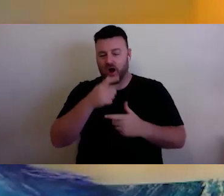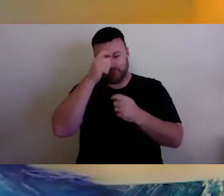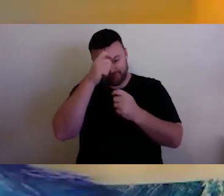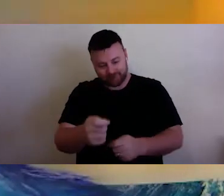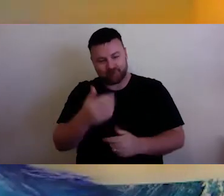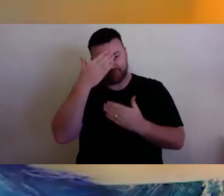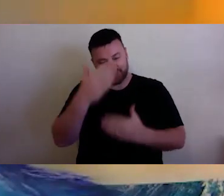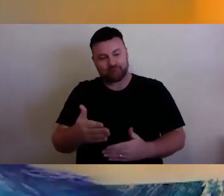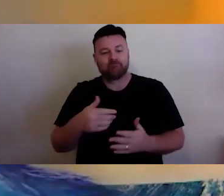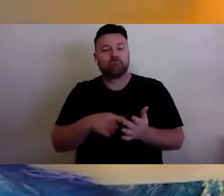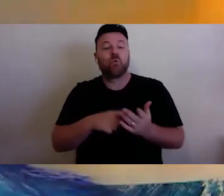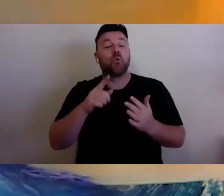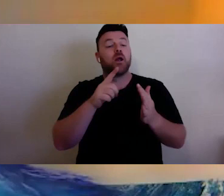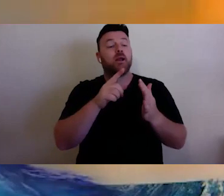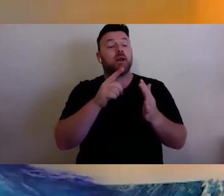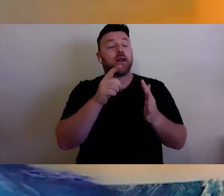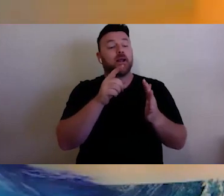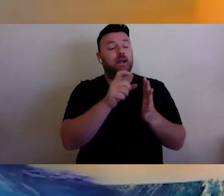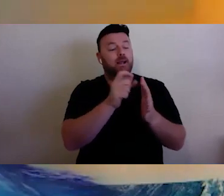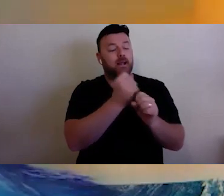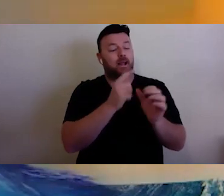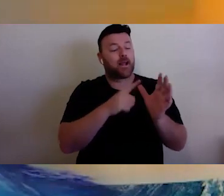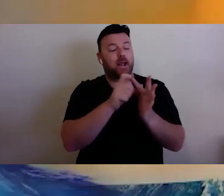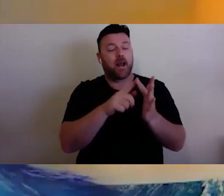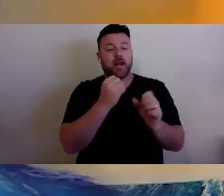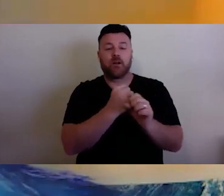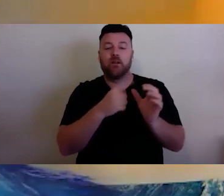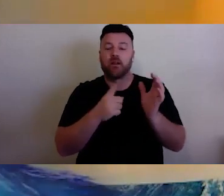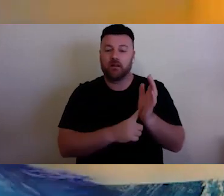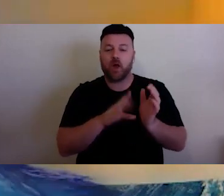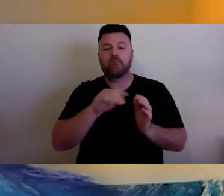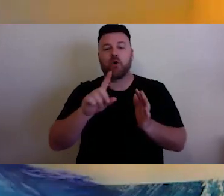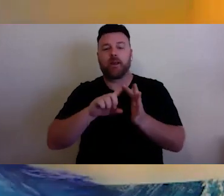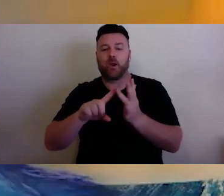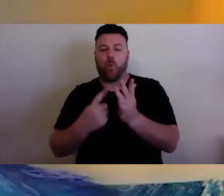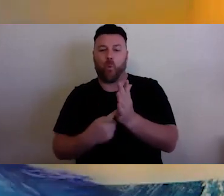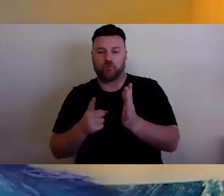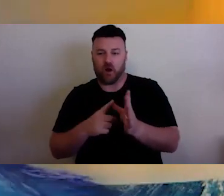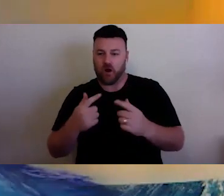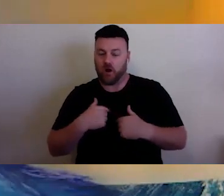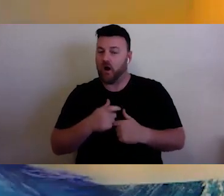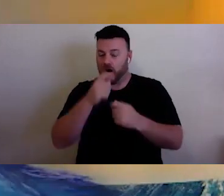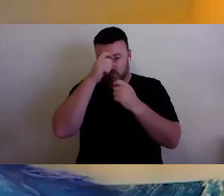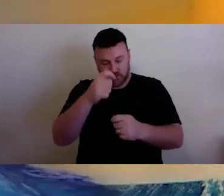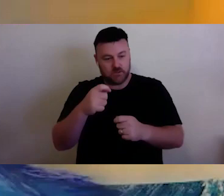where I stand today. I too rightly pay my unstoppable respect to the many countries